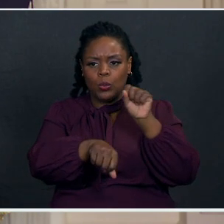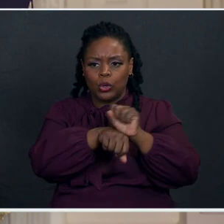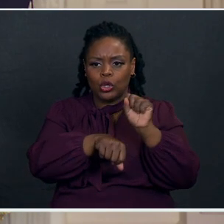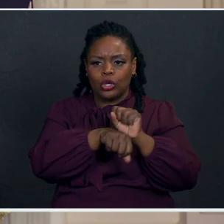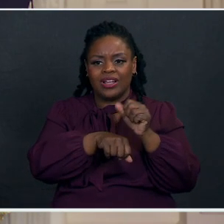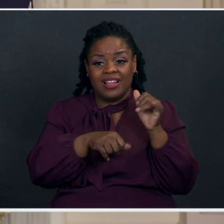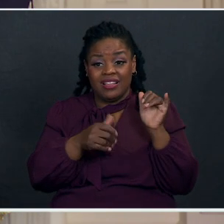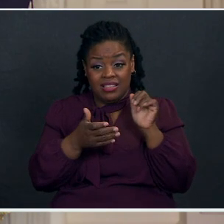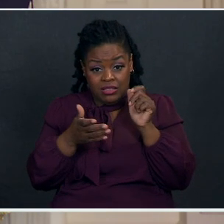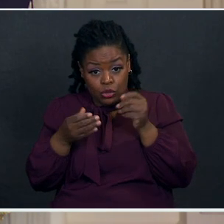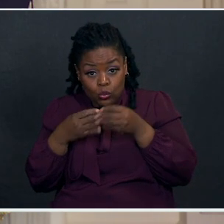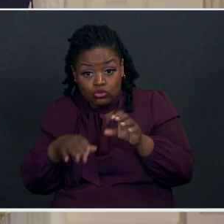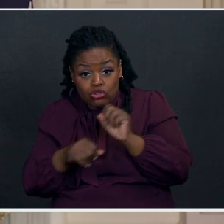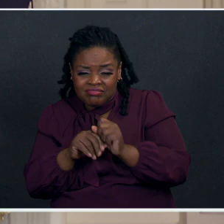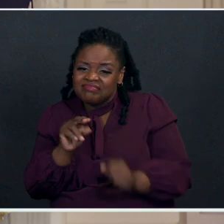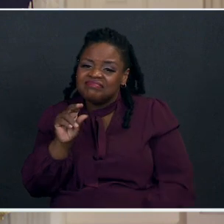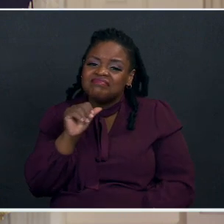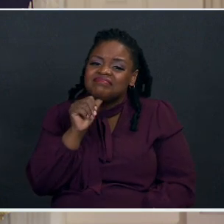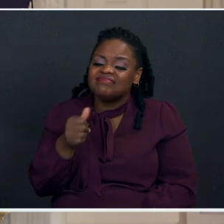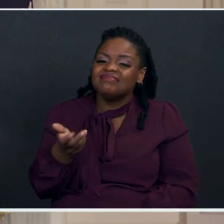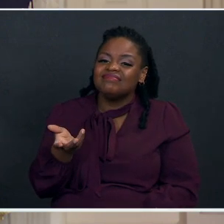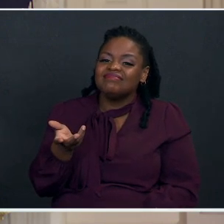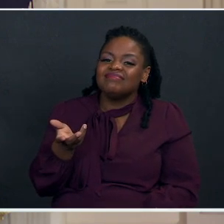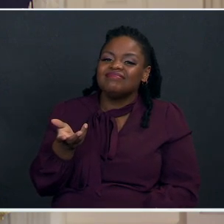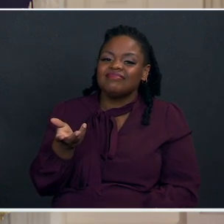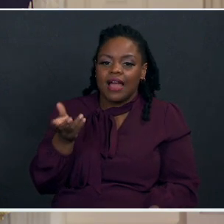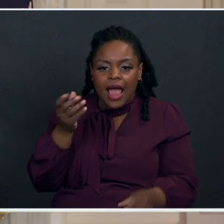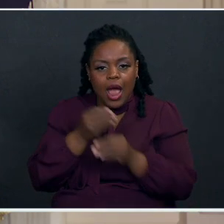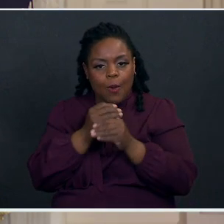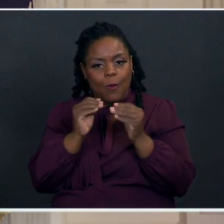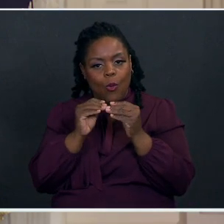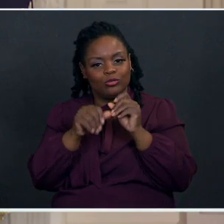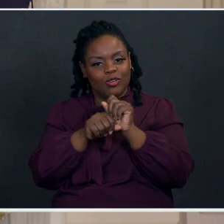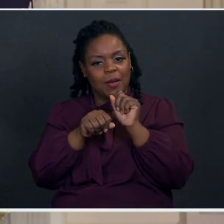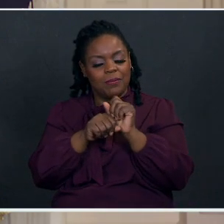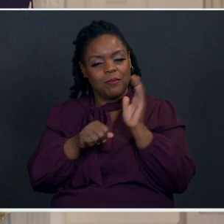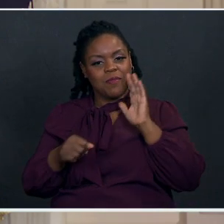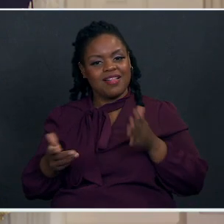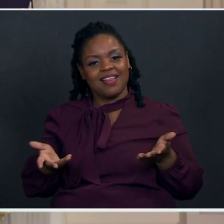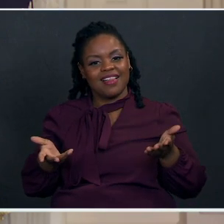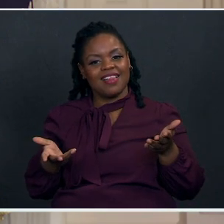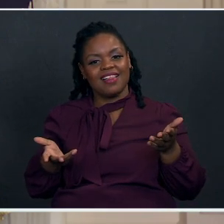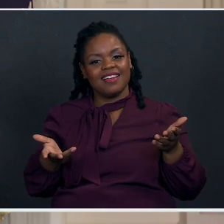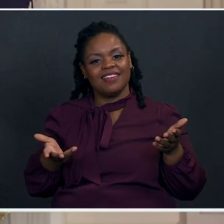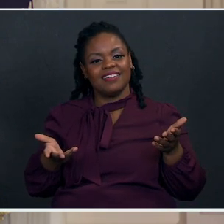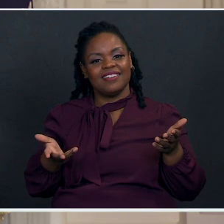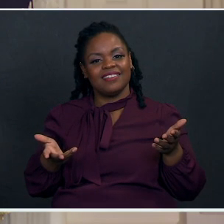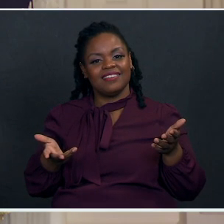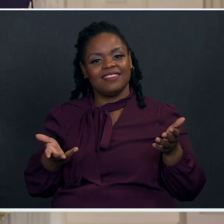they're going to create jobs. They're going to get prevailing wage to cap those over a million wells.